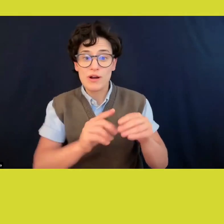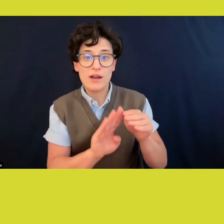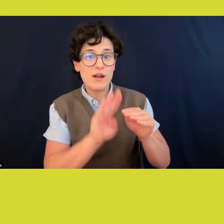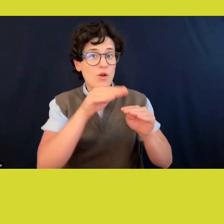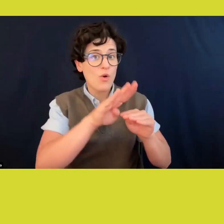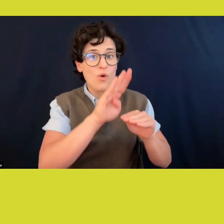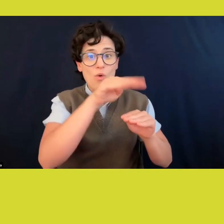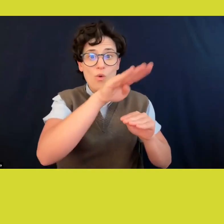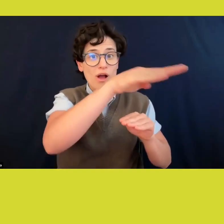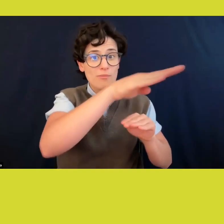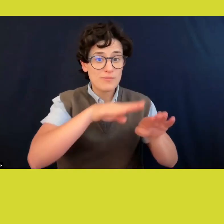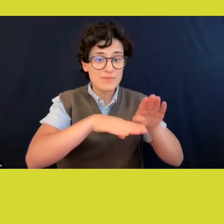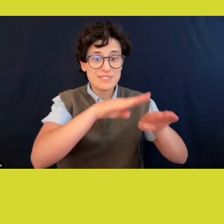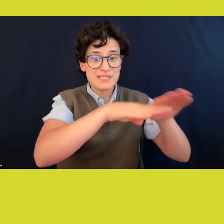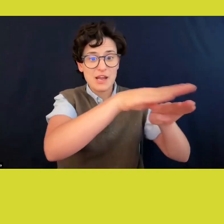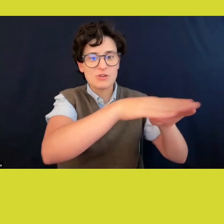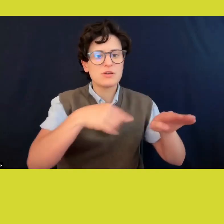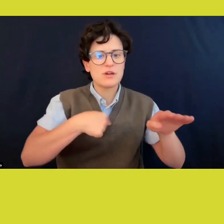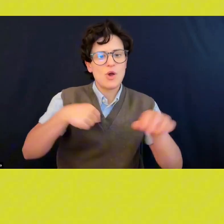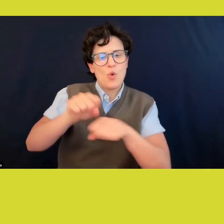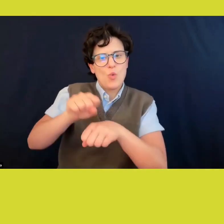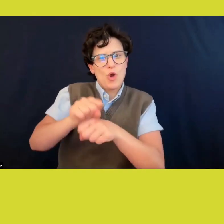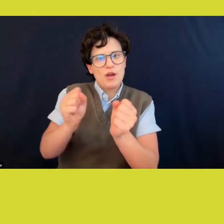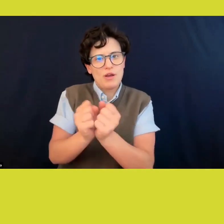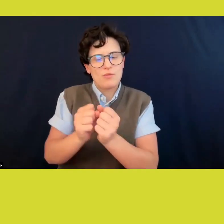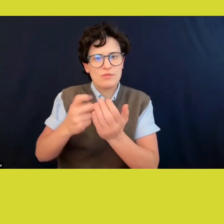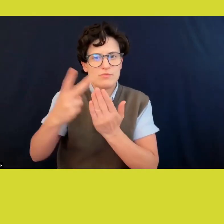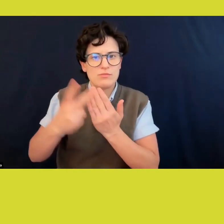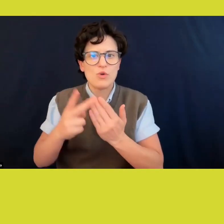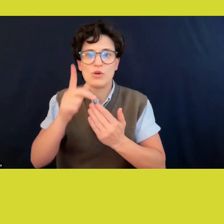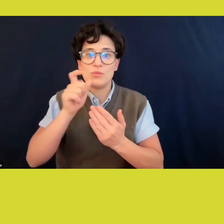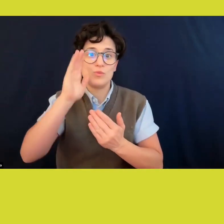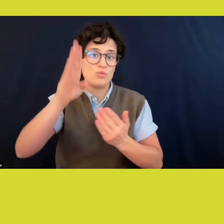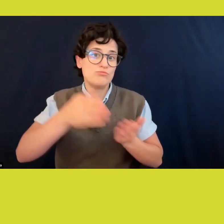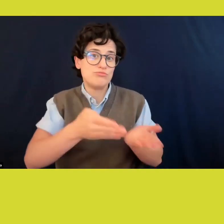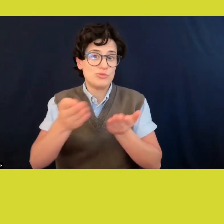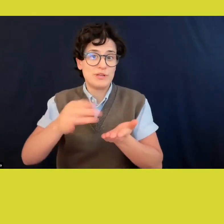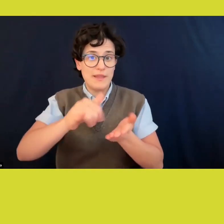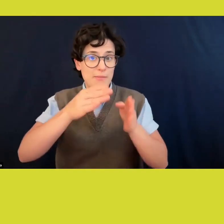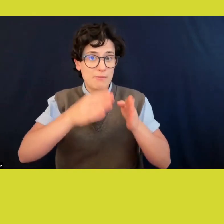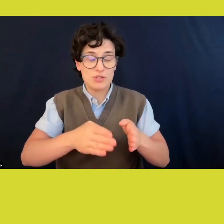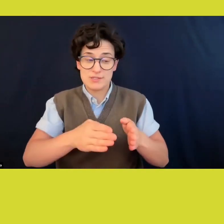person involuntarily to Bellevue Hospital and then sadly